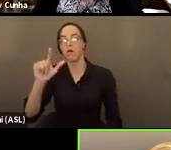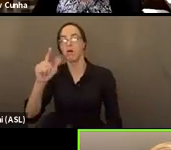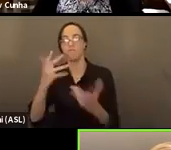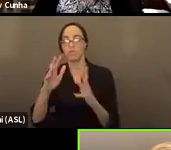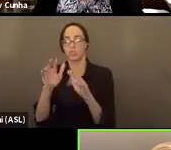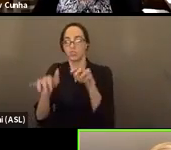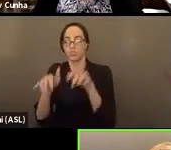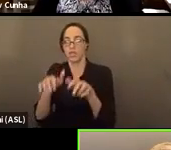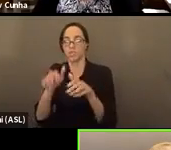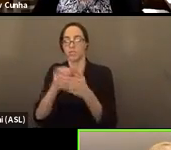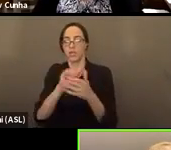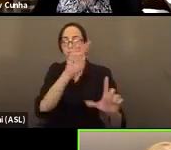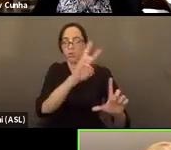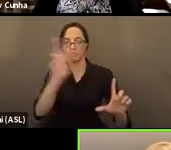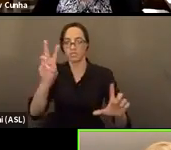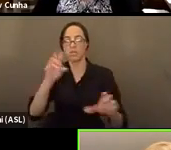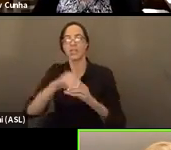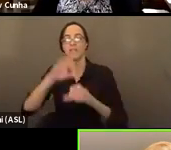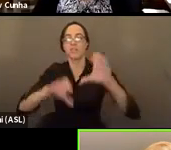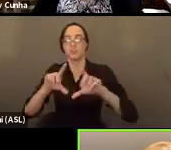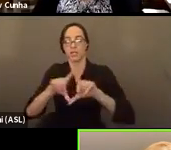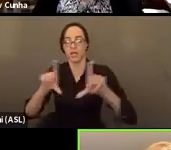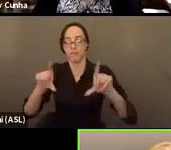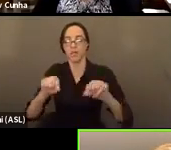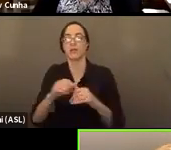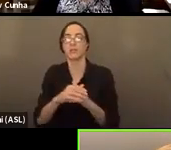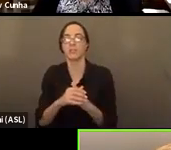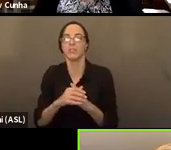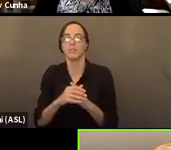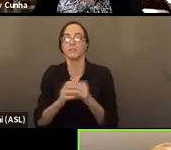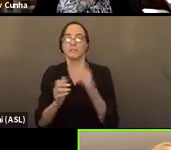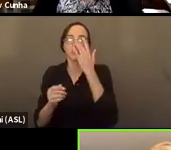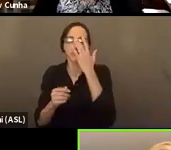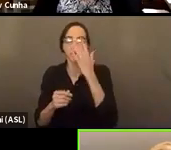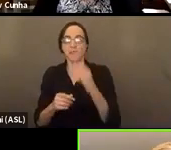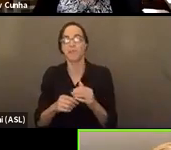go down a few rabbit holes if you go on that page because there's a lot of information